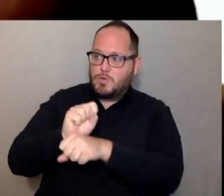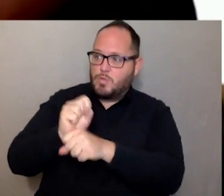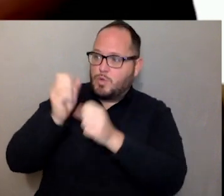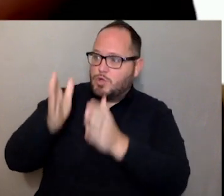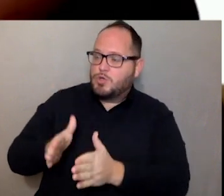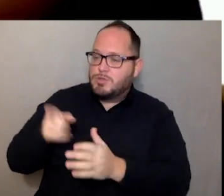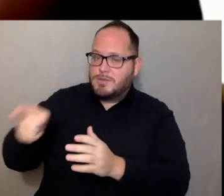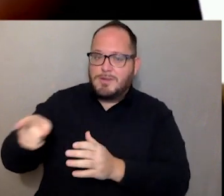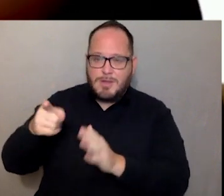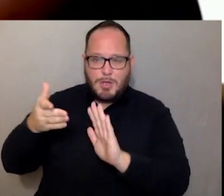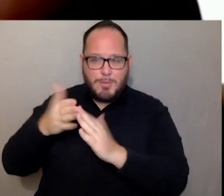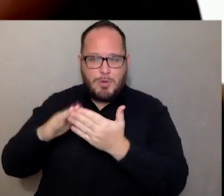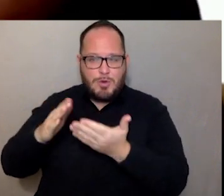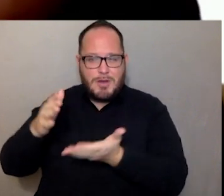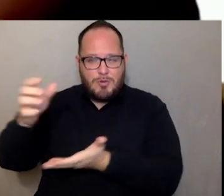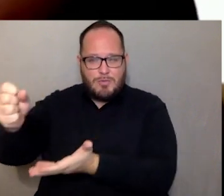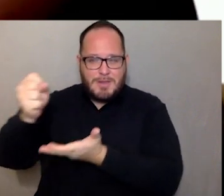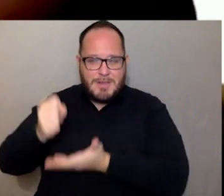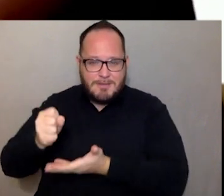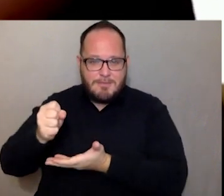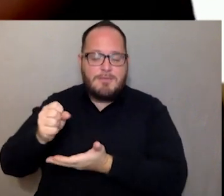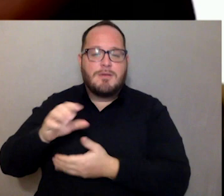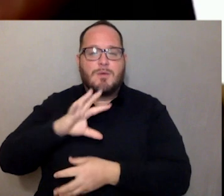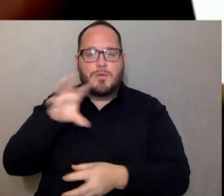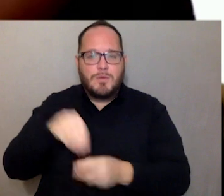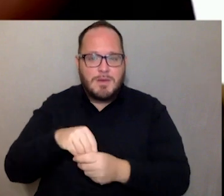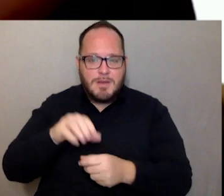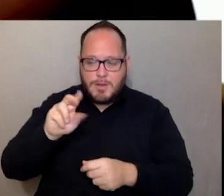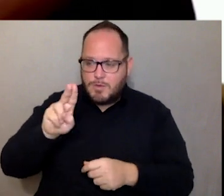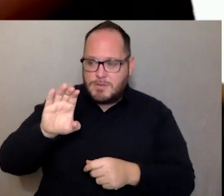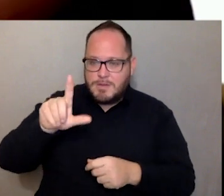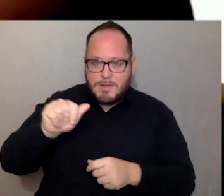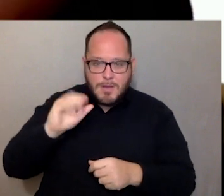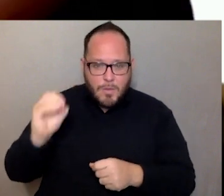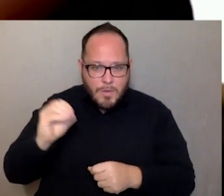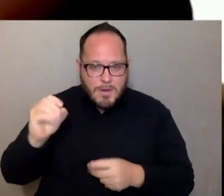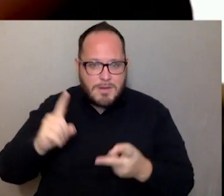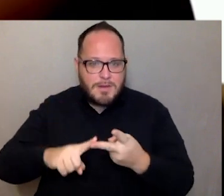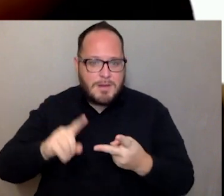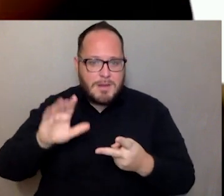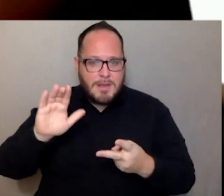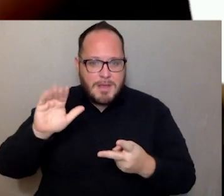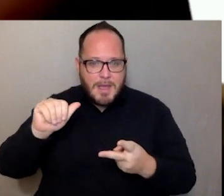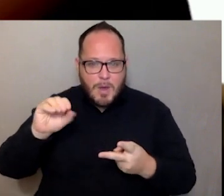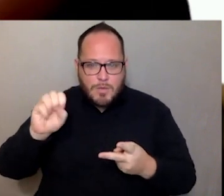INCLUDING THE ACLU OF OREGON, CAUSA, INNOVATION LAW LAB,